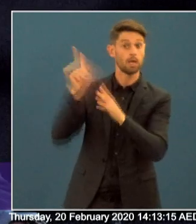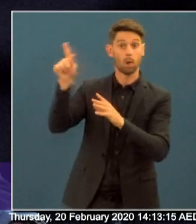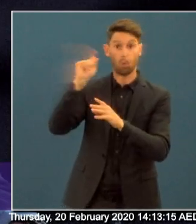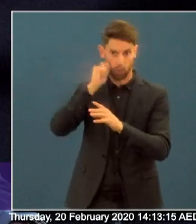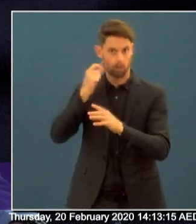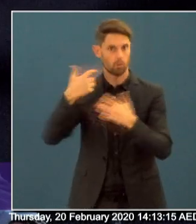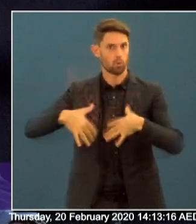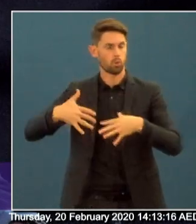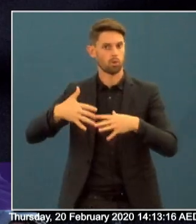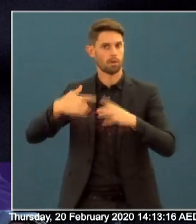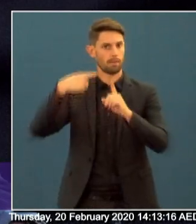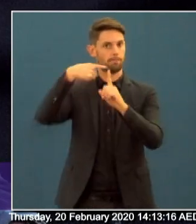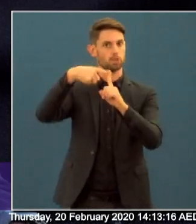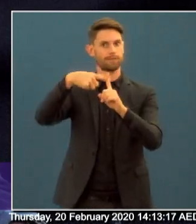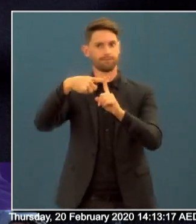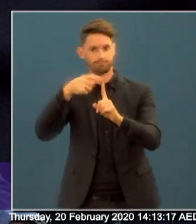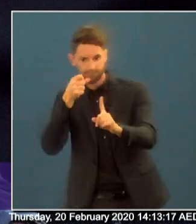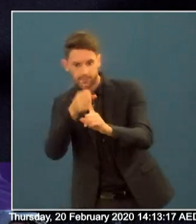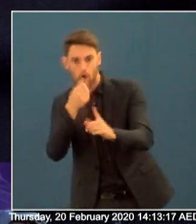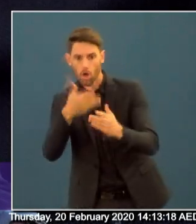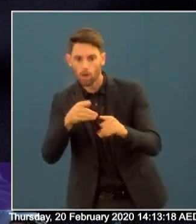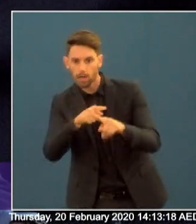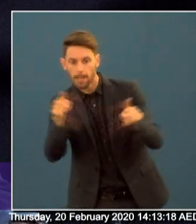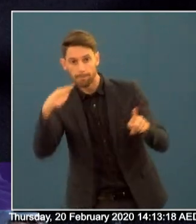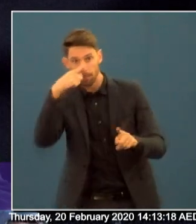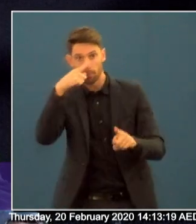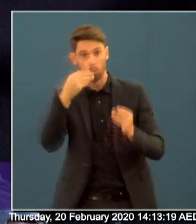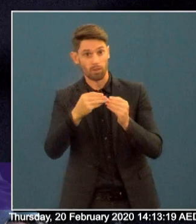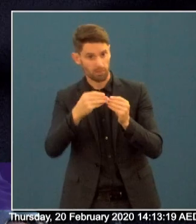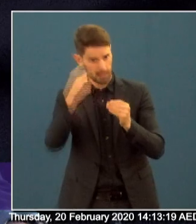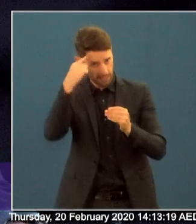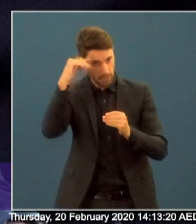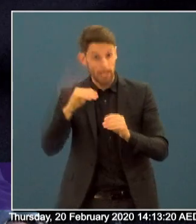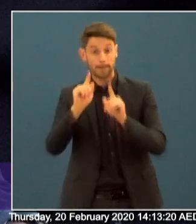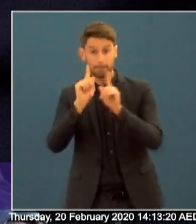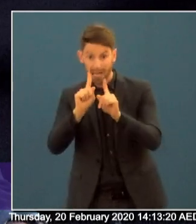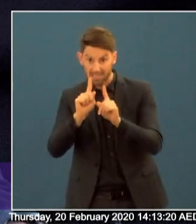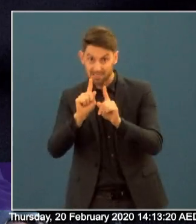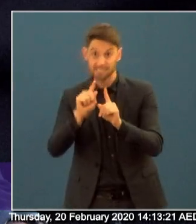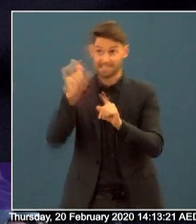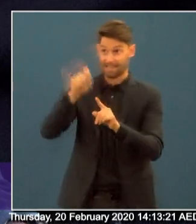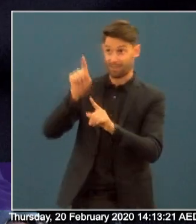to people with intellectual disability. But the reality is that there's a gulf between what needs to be done